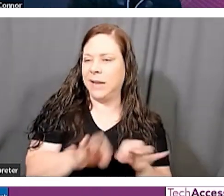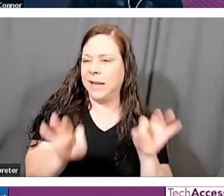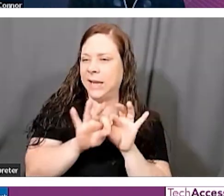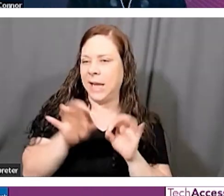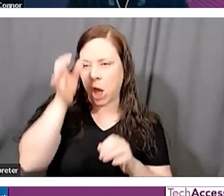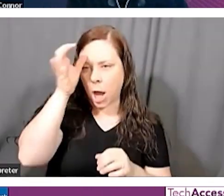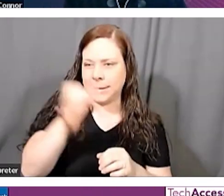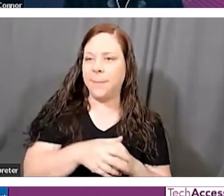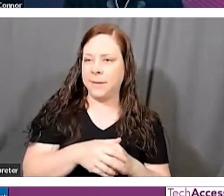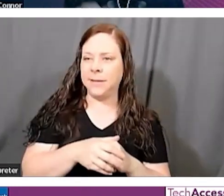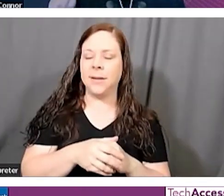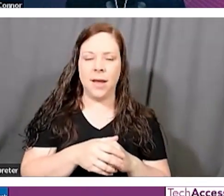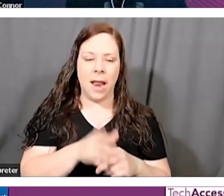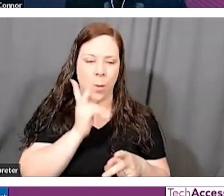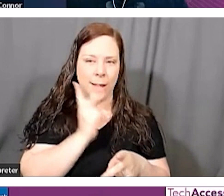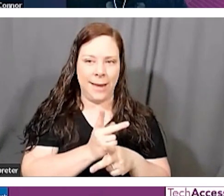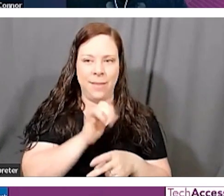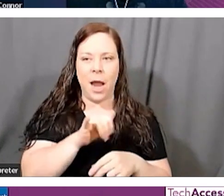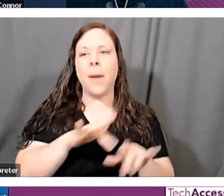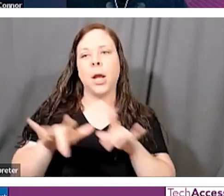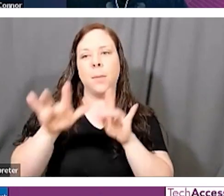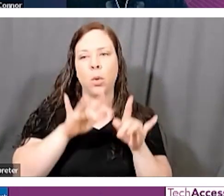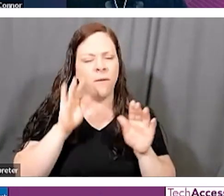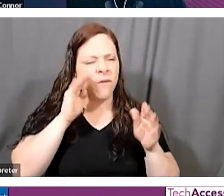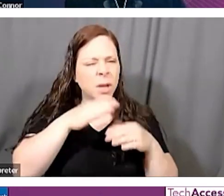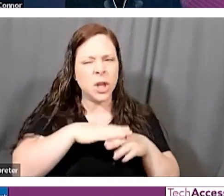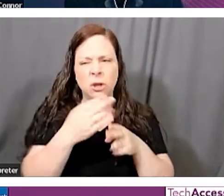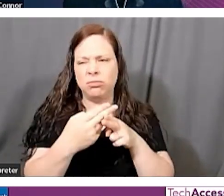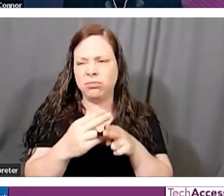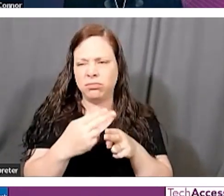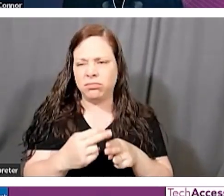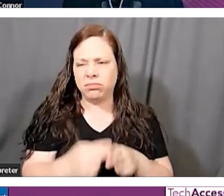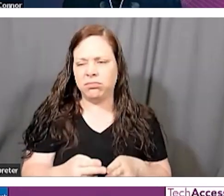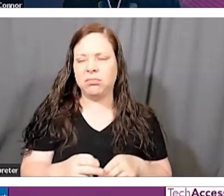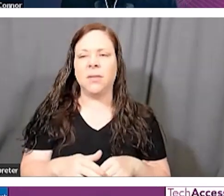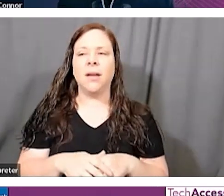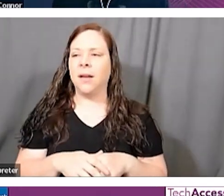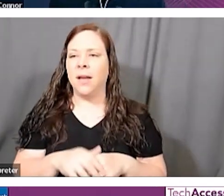I'm gonna put a new note card on my computer and focus on those things for a few months. And just constantly be evolving rather